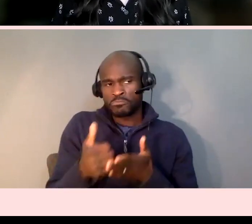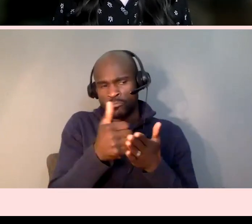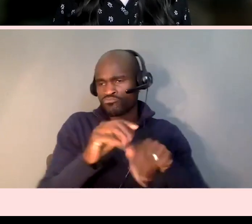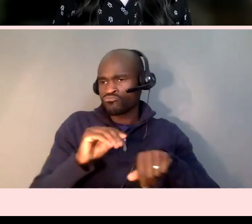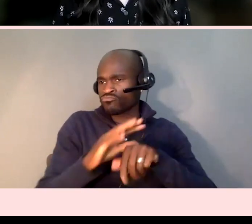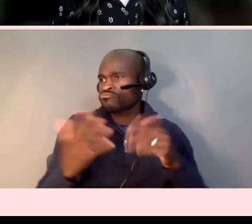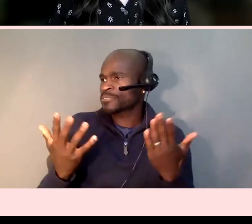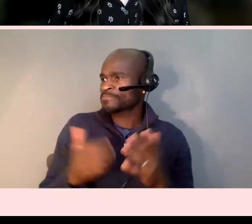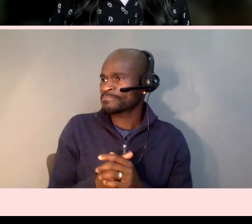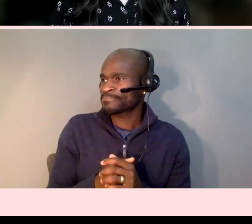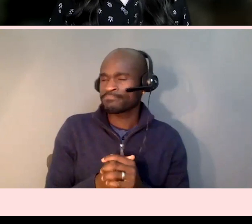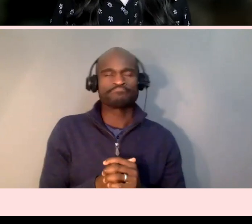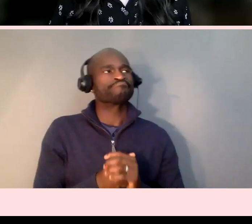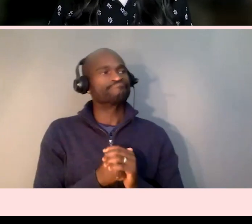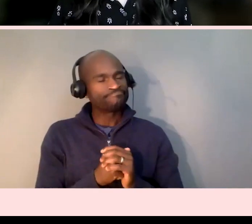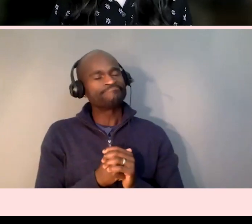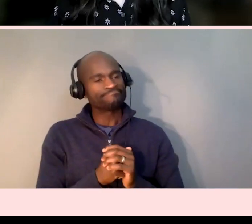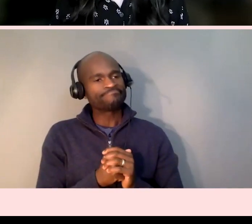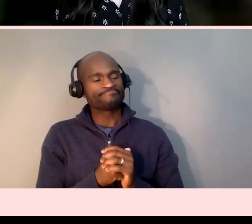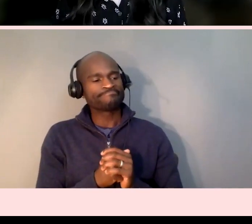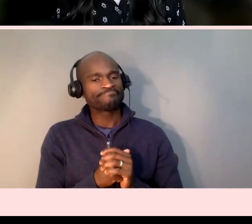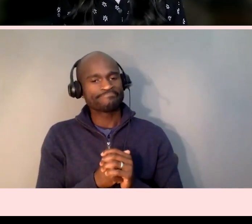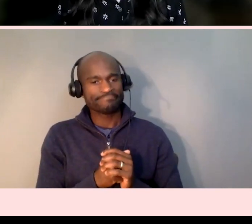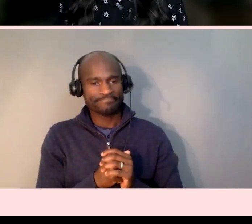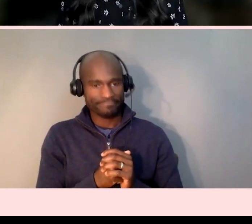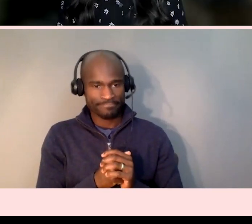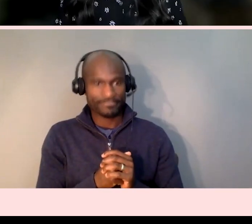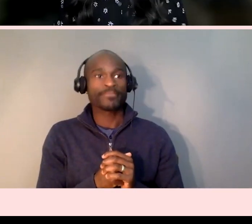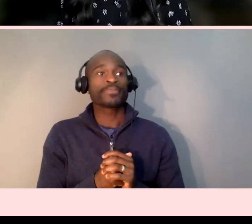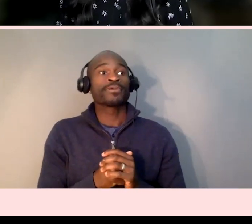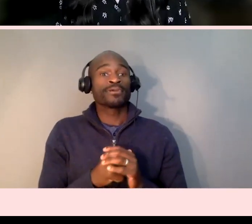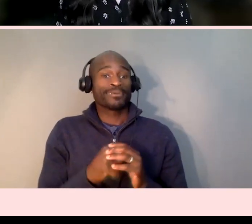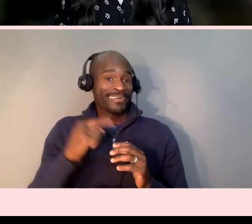um I would have to say stand your ground and fight for yourself.